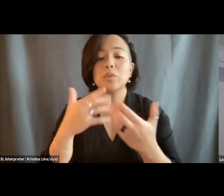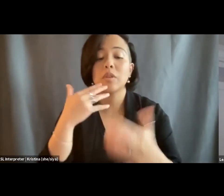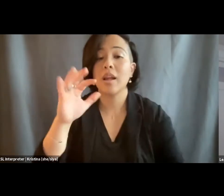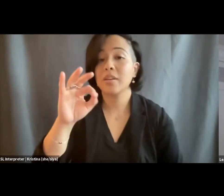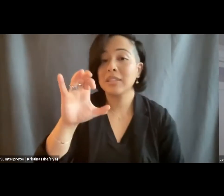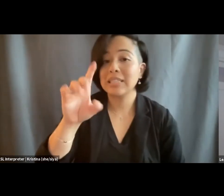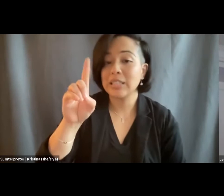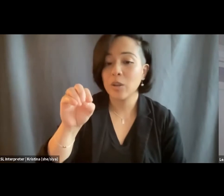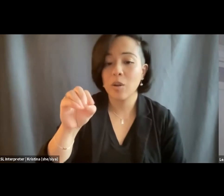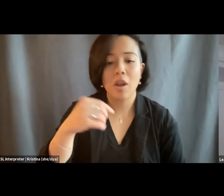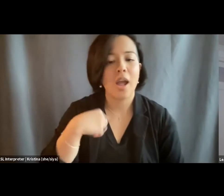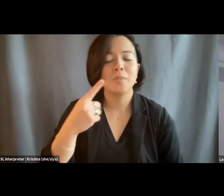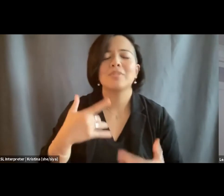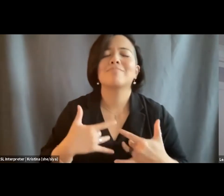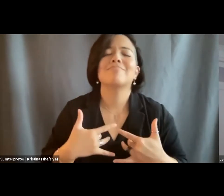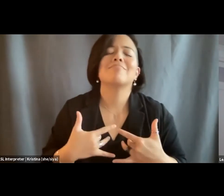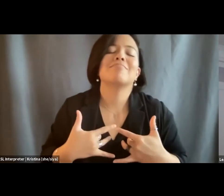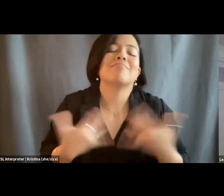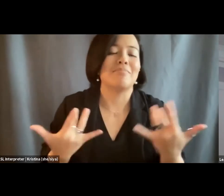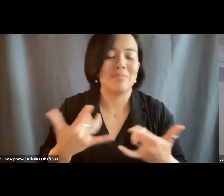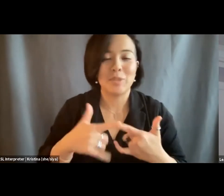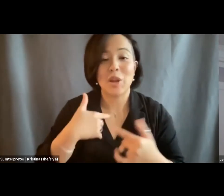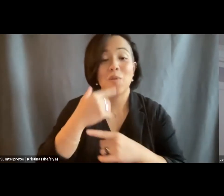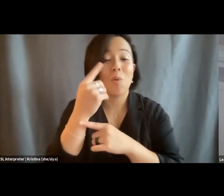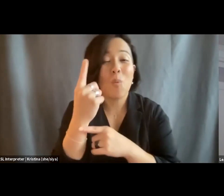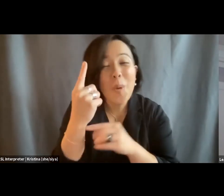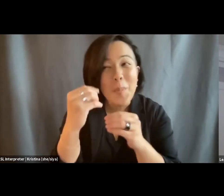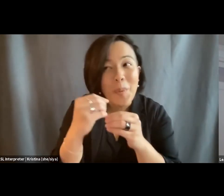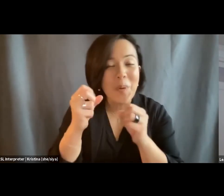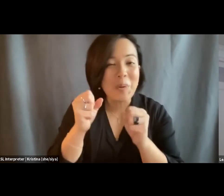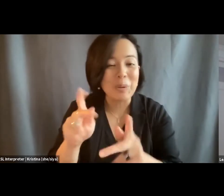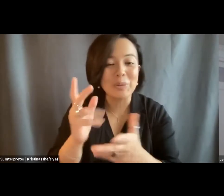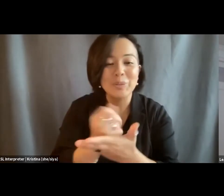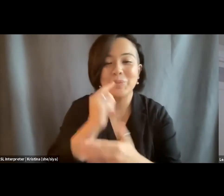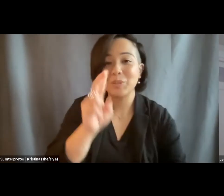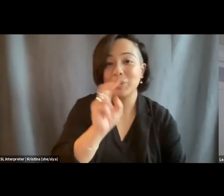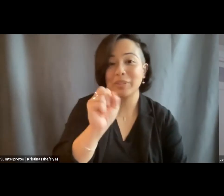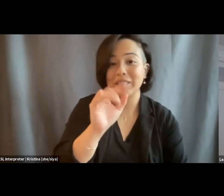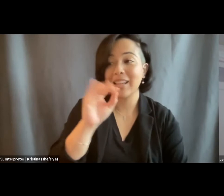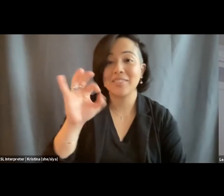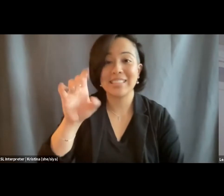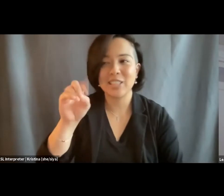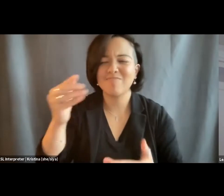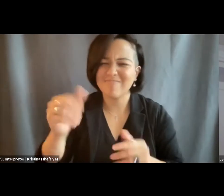I'm just delighted to have one more opportunity for USAID and FCDO to continue our partnership and Joint efforts to promote foundational skills and girls